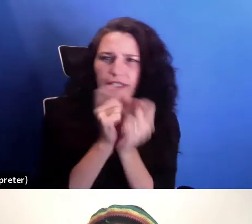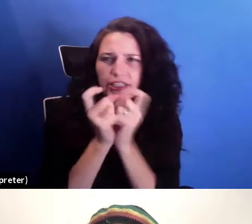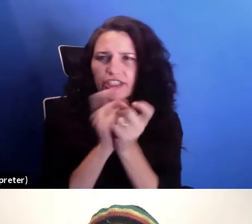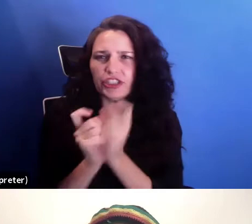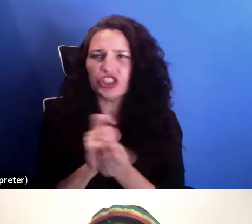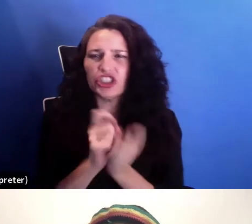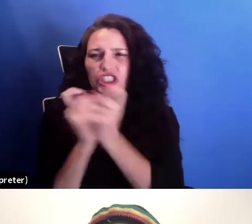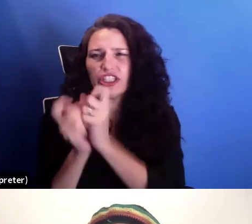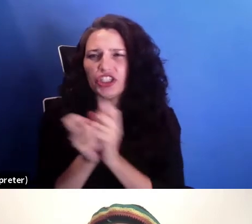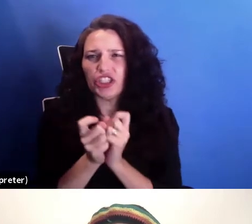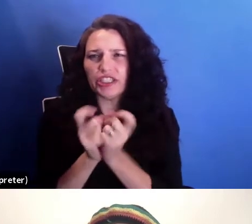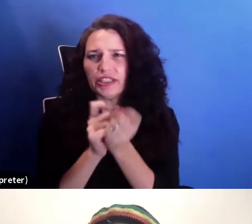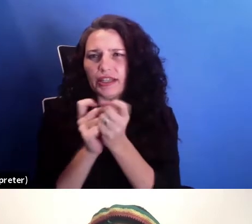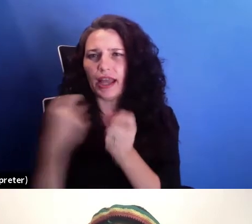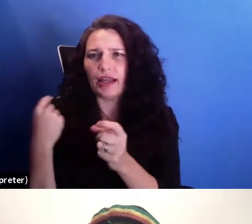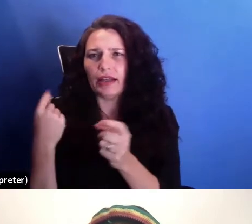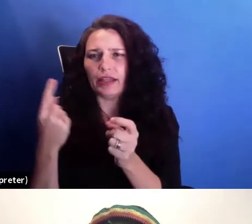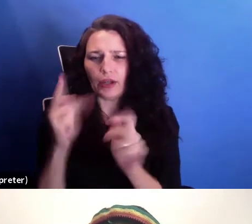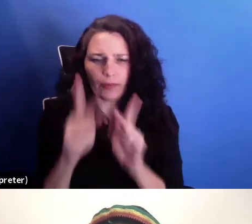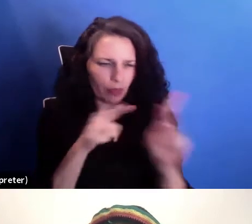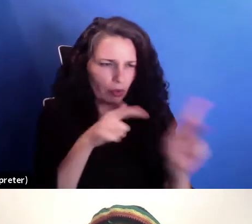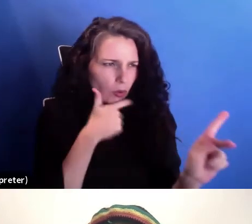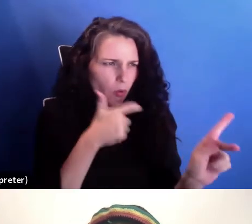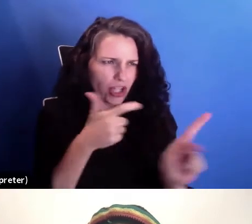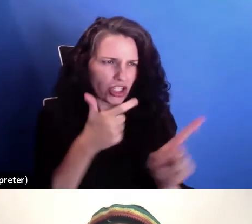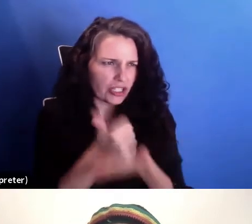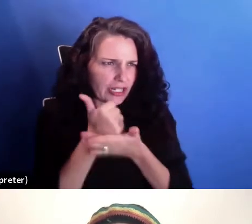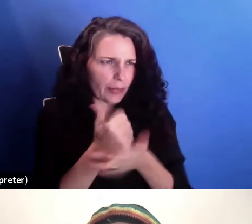And also until we kind of figured out how to position Jim and Judy.